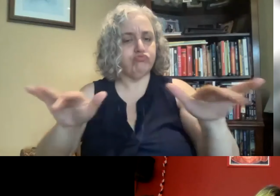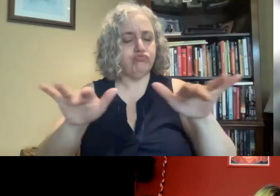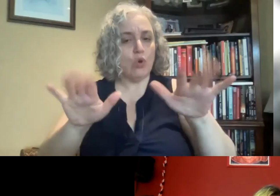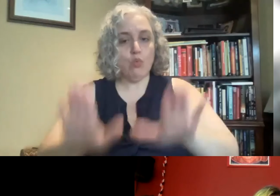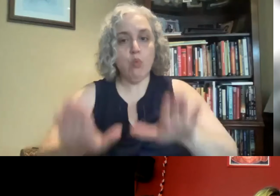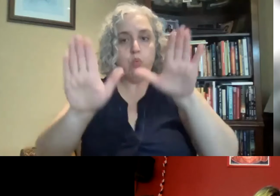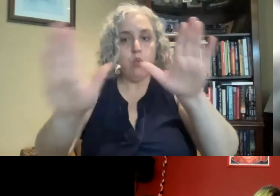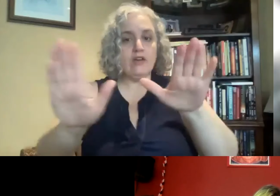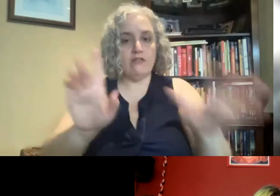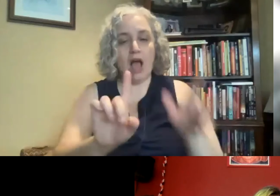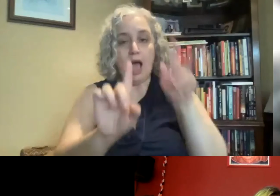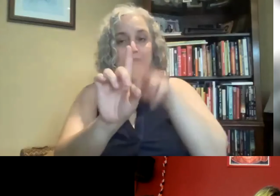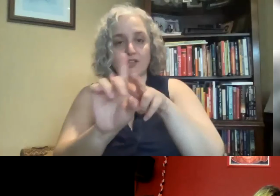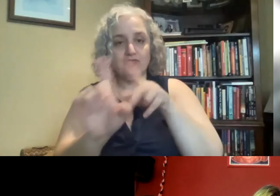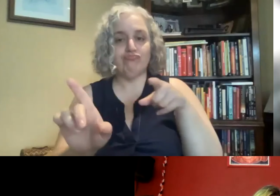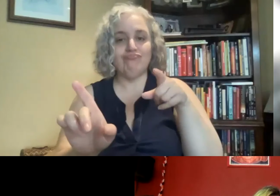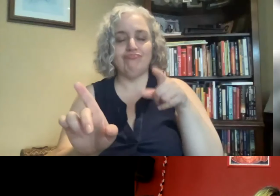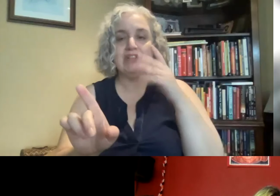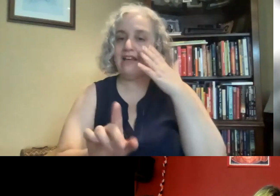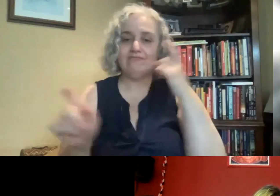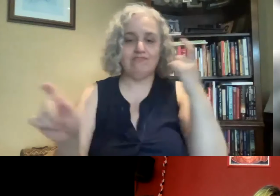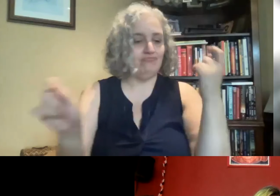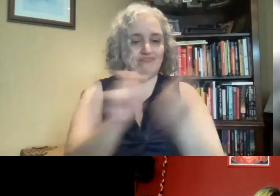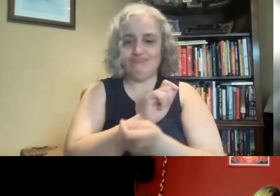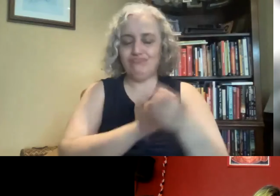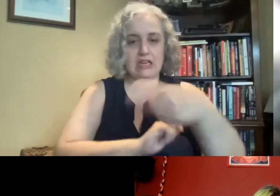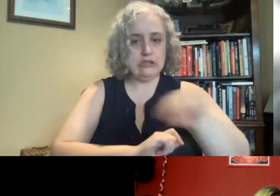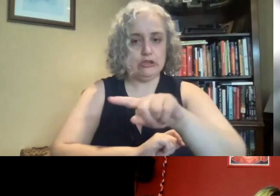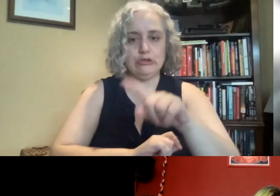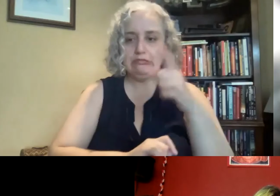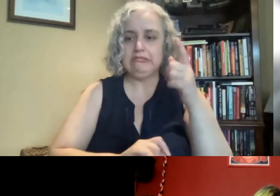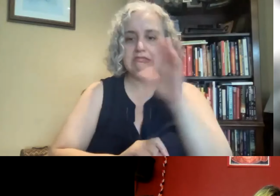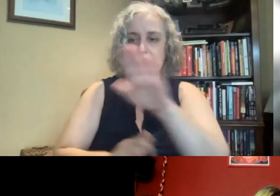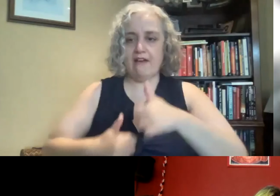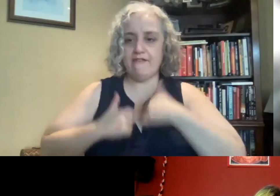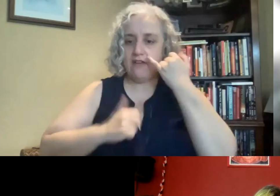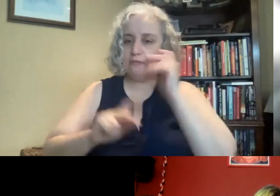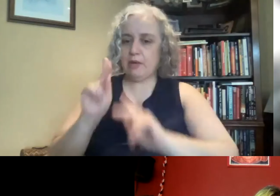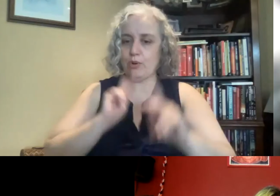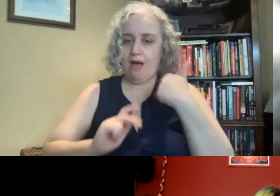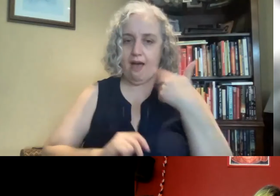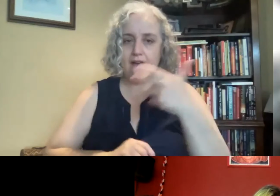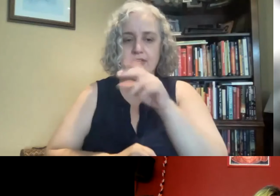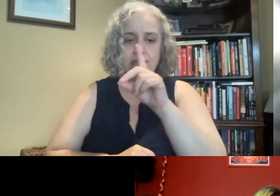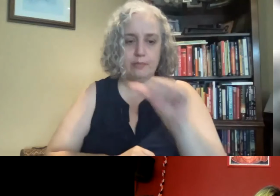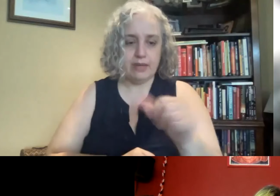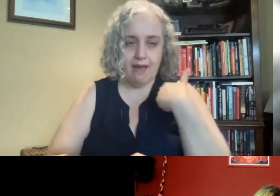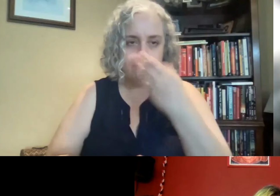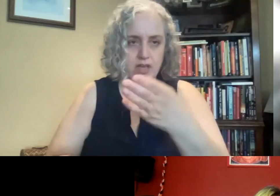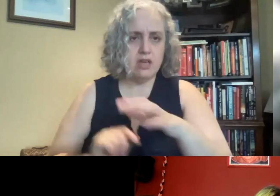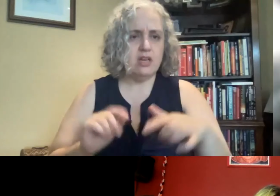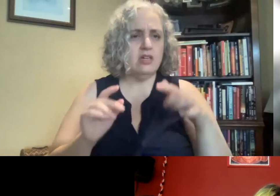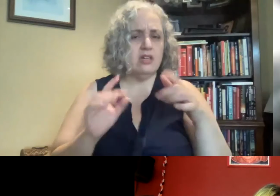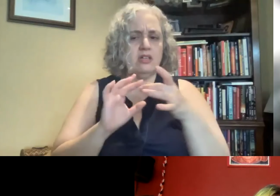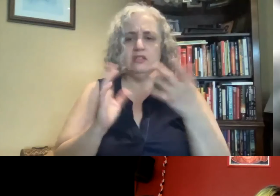are life changing if you have a disability. Wendy, can you think of some that stick out for you?